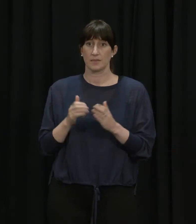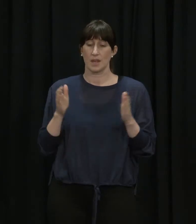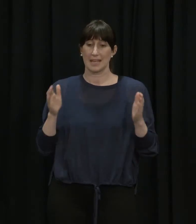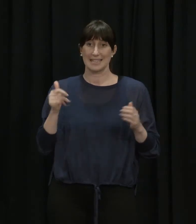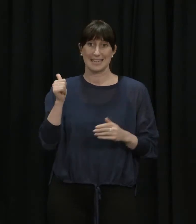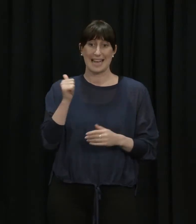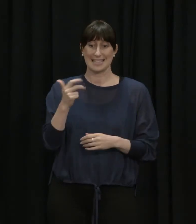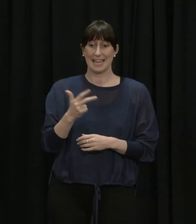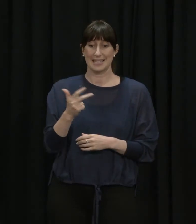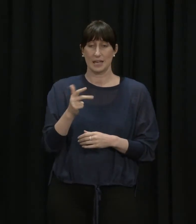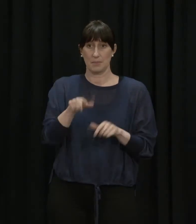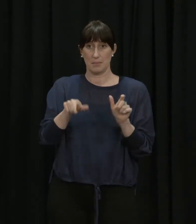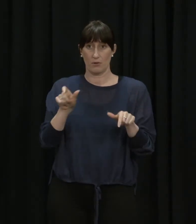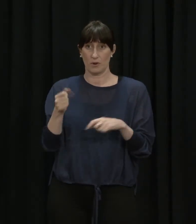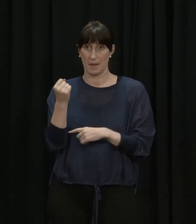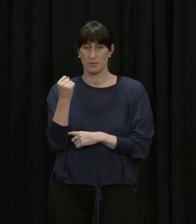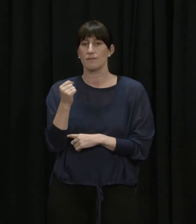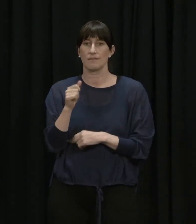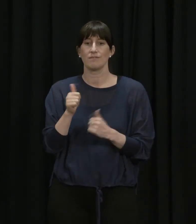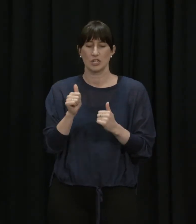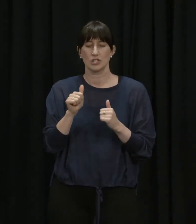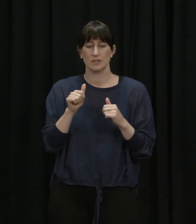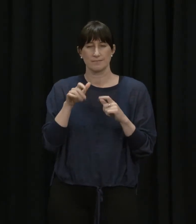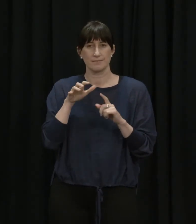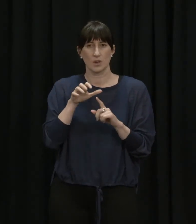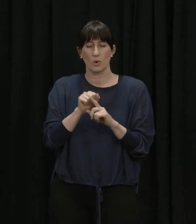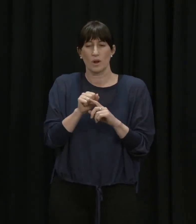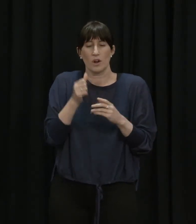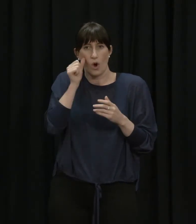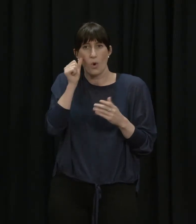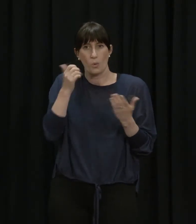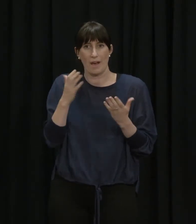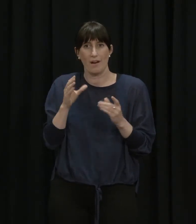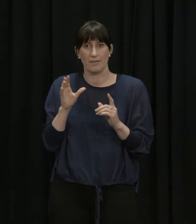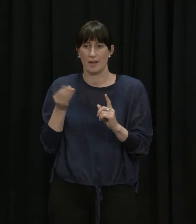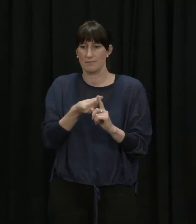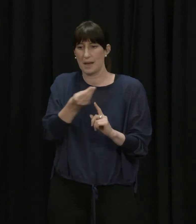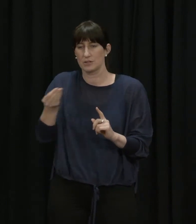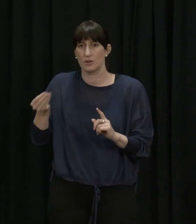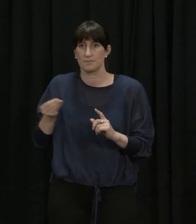using cases and another one is being interviewed. All 18 of yesterday's cases